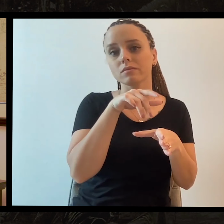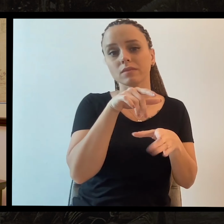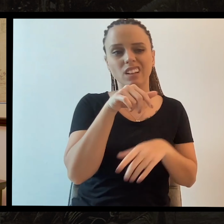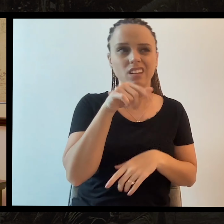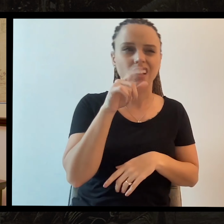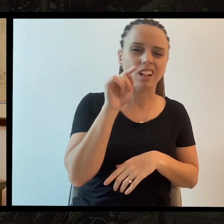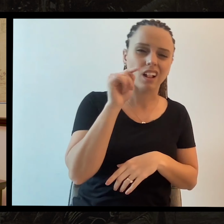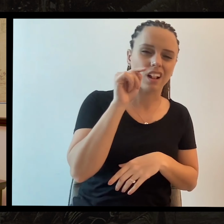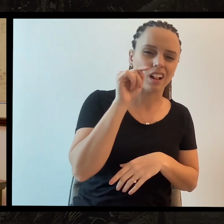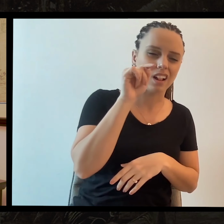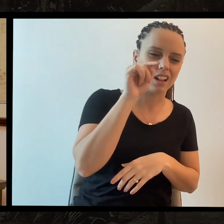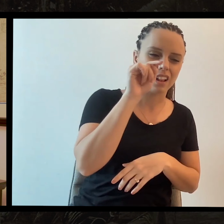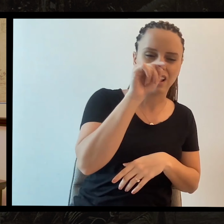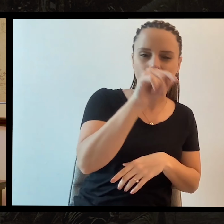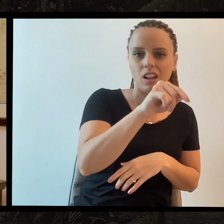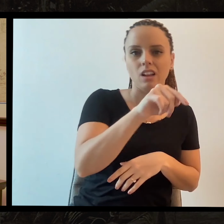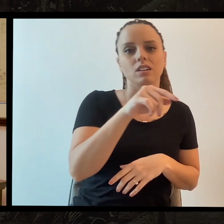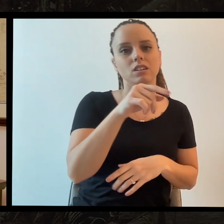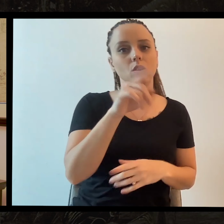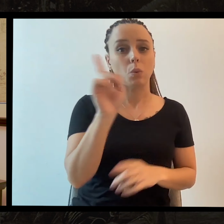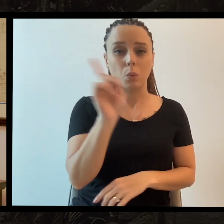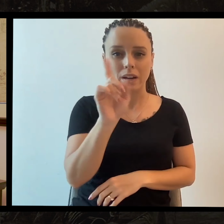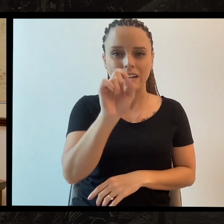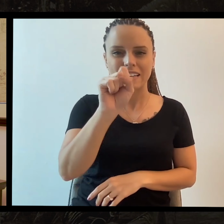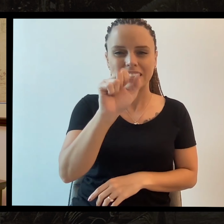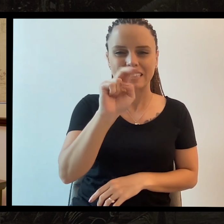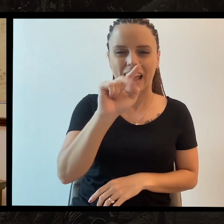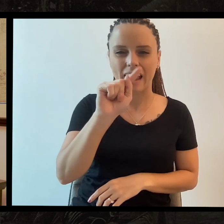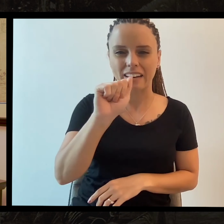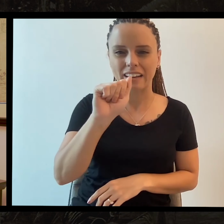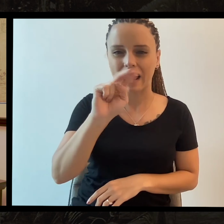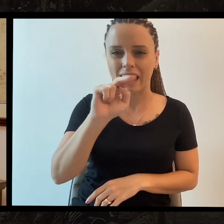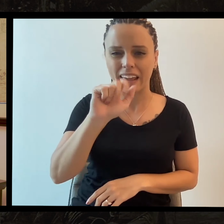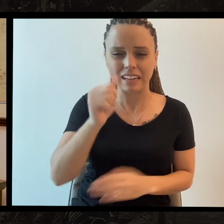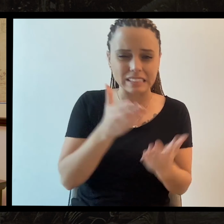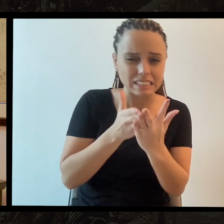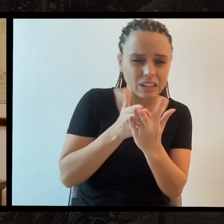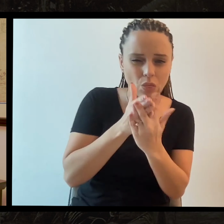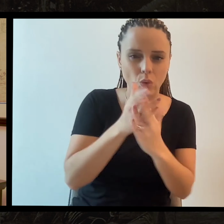and then just rides as hard as he possibly can to stand in his lines, hoping he's going to survive.